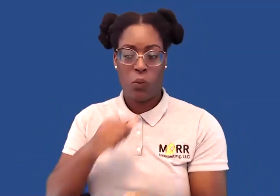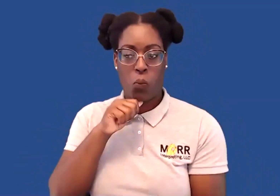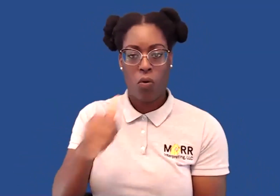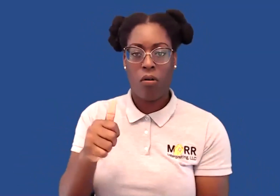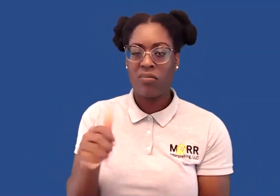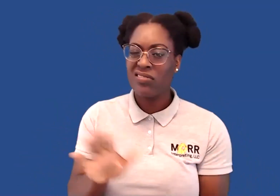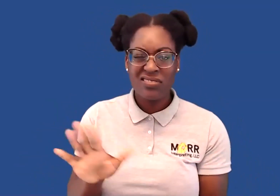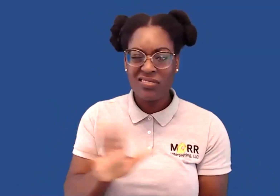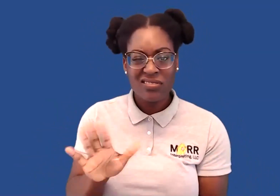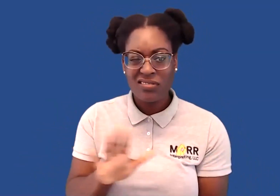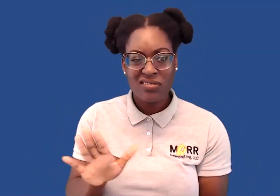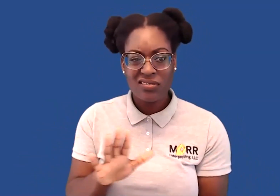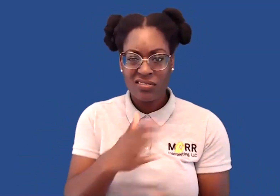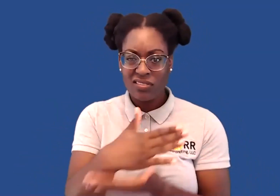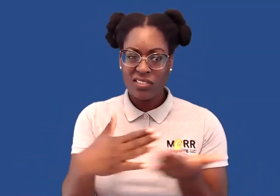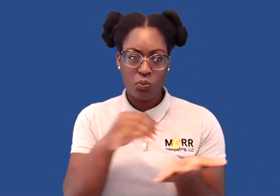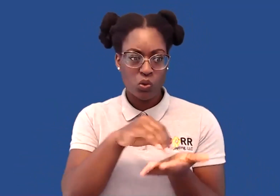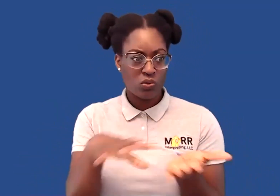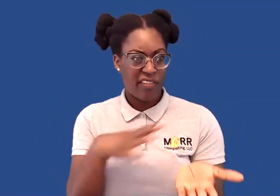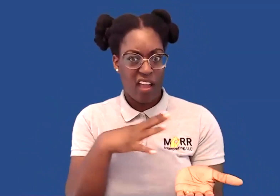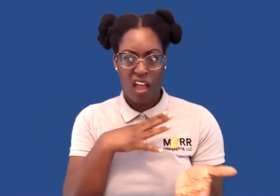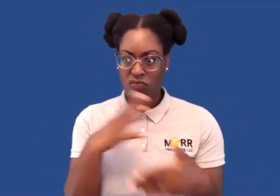but we're not sure what they do with that information later.